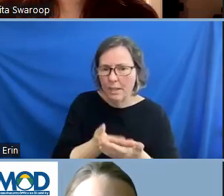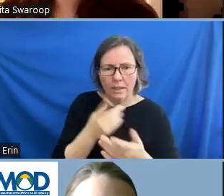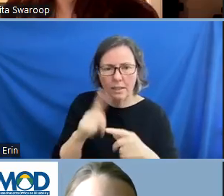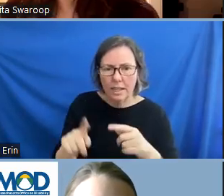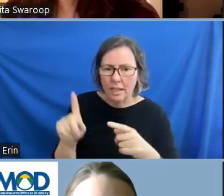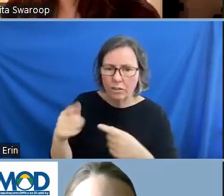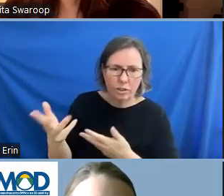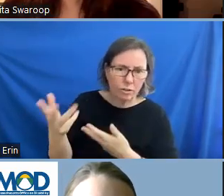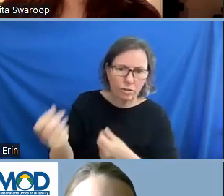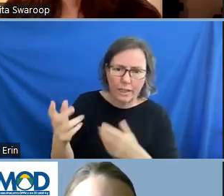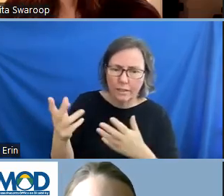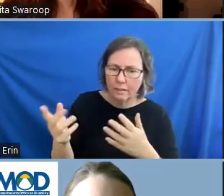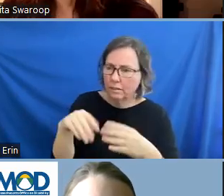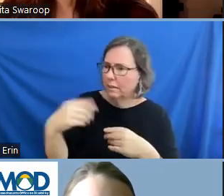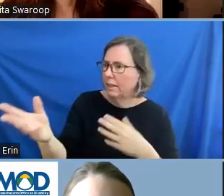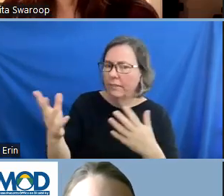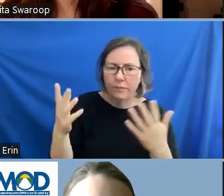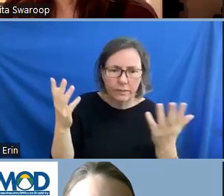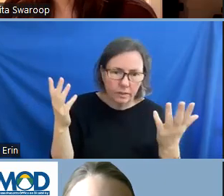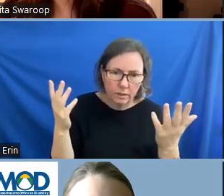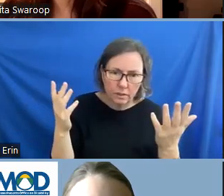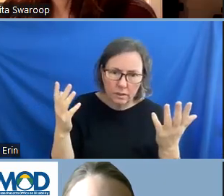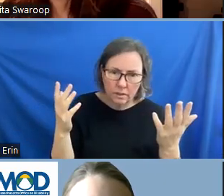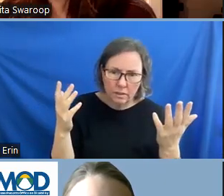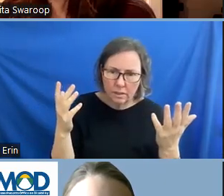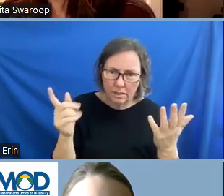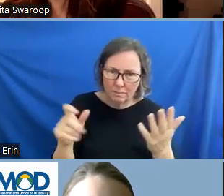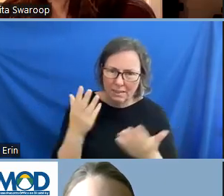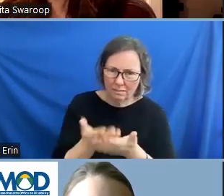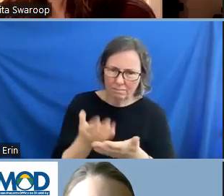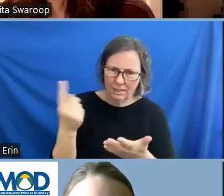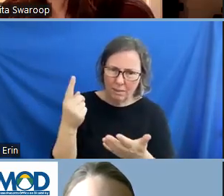asking for something and I just order it because I feel she has this condition.